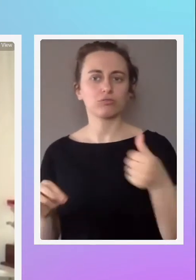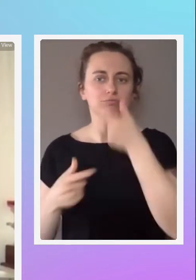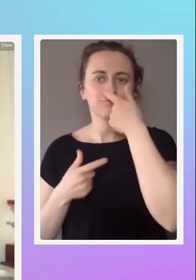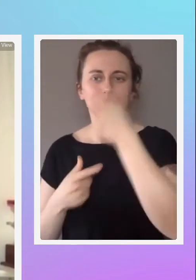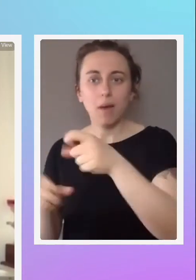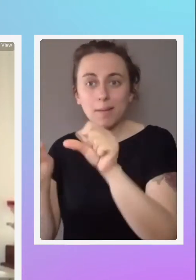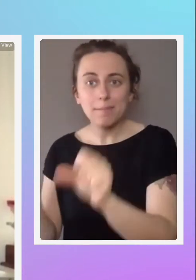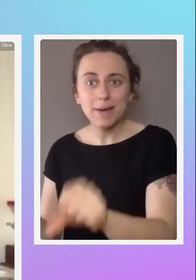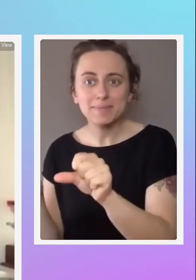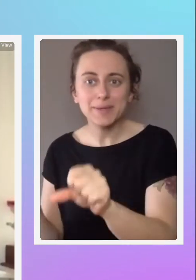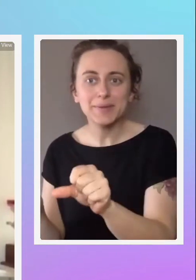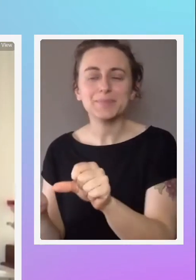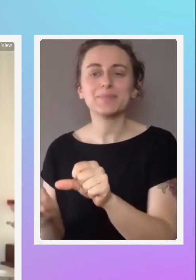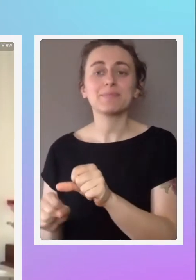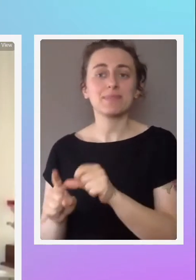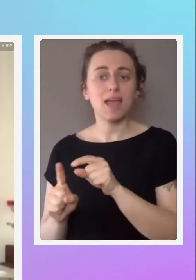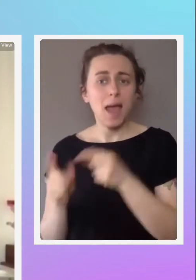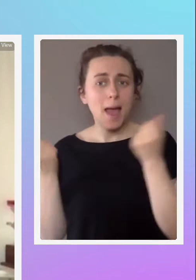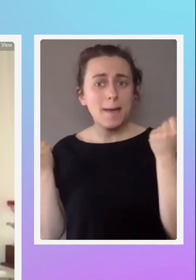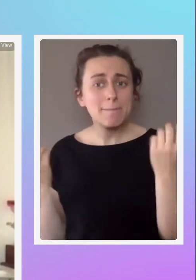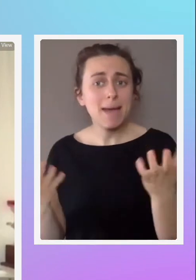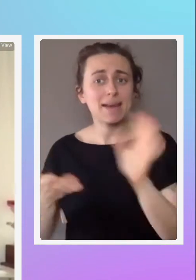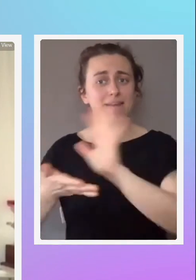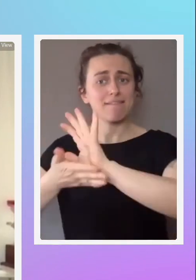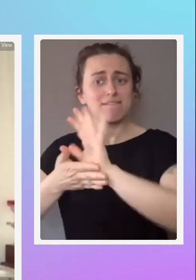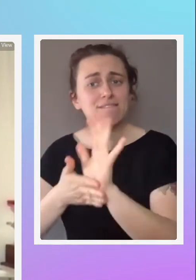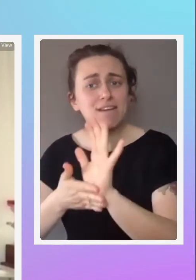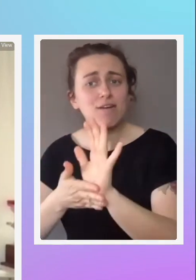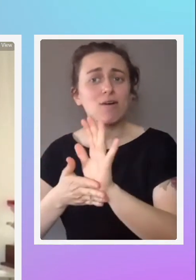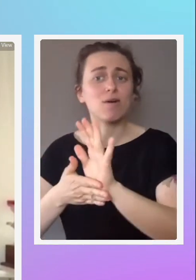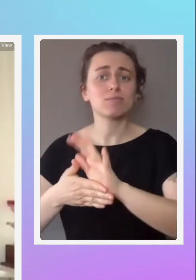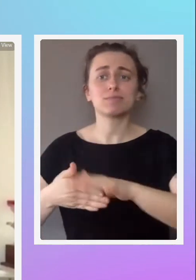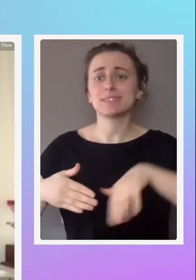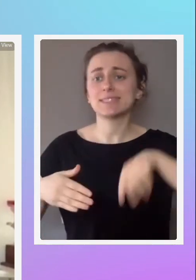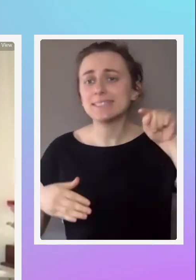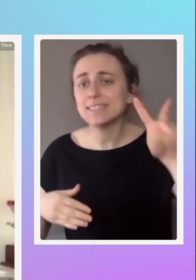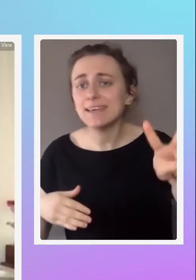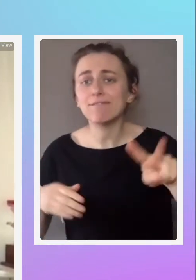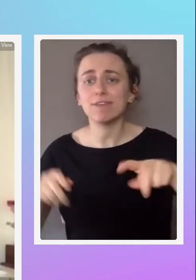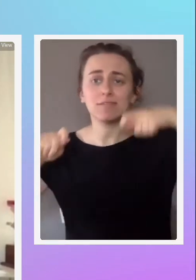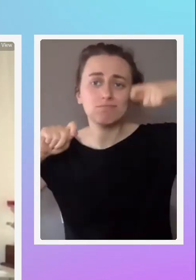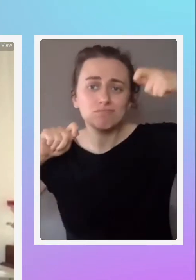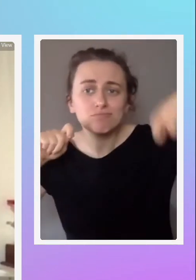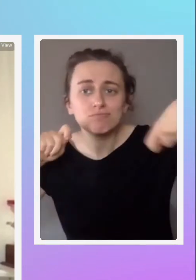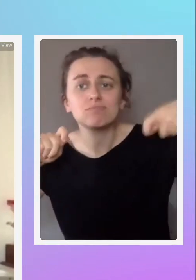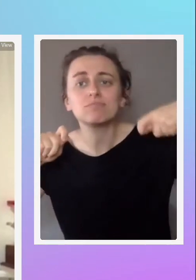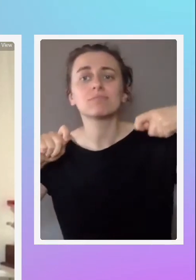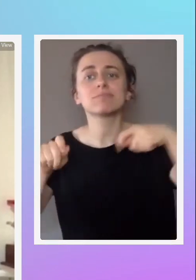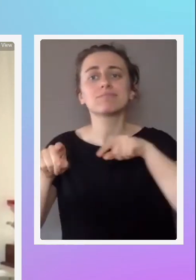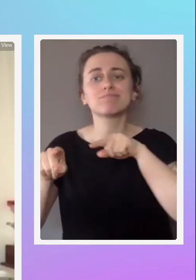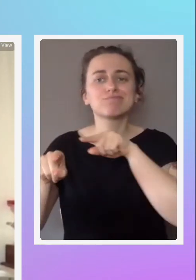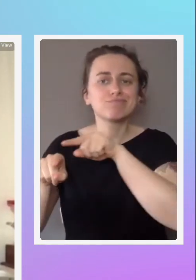and movies and television programs there is something called a kind of visual commentary